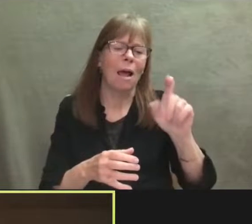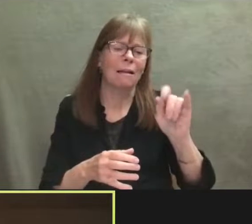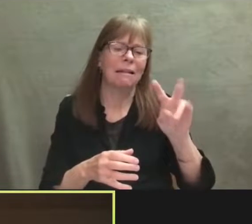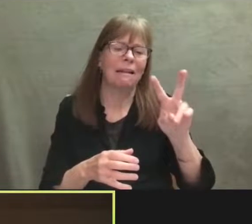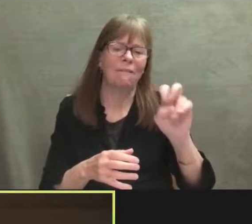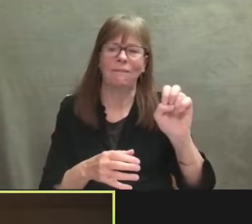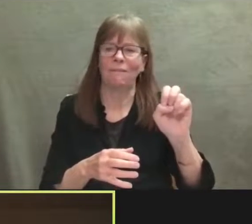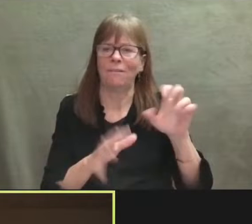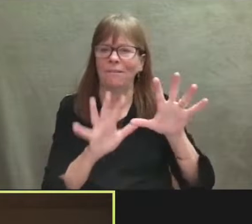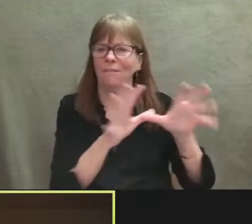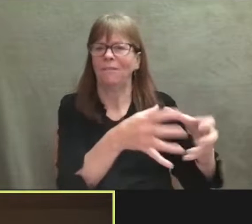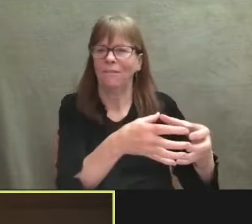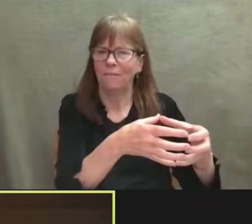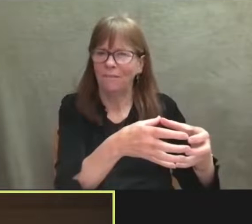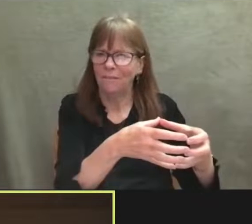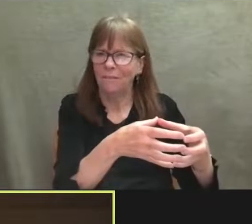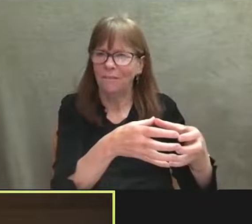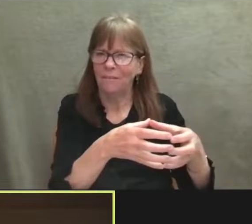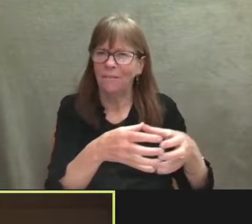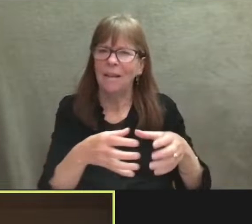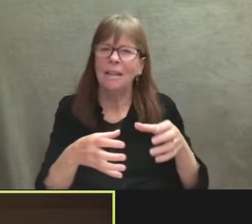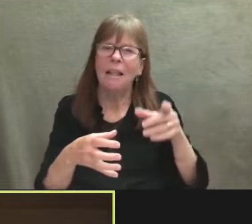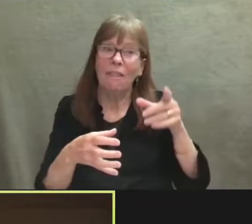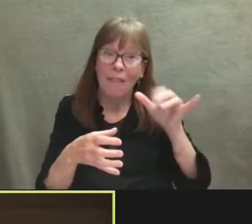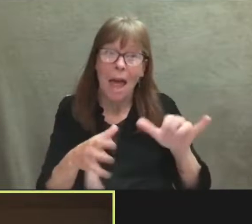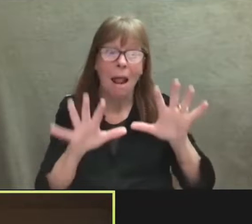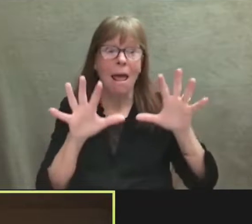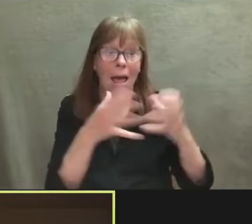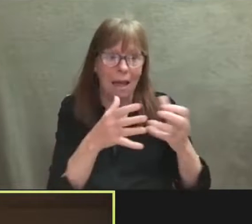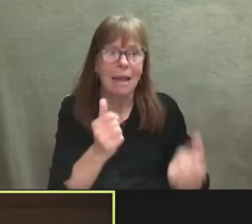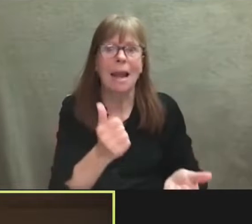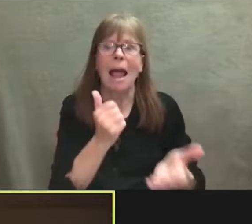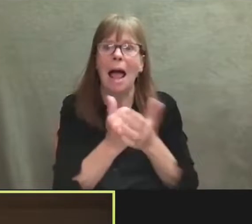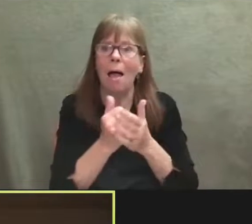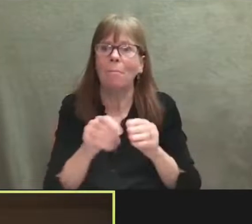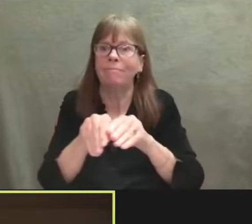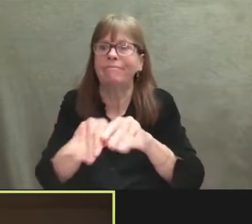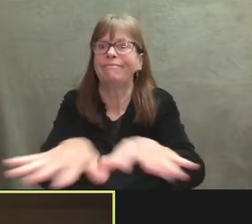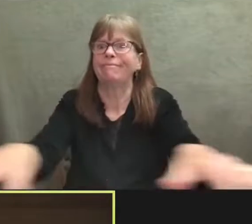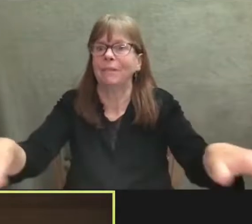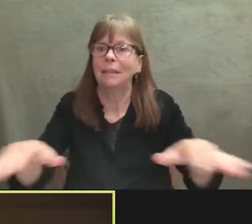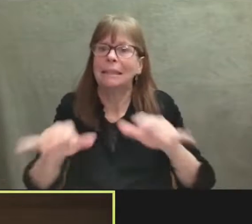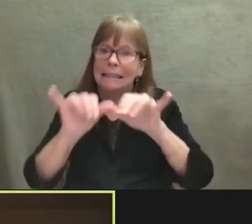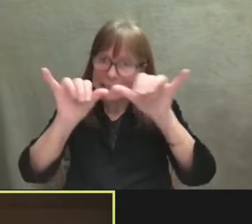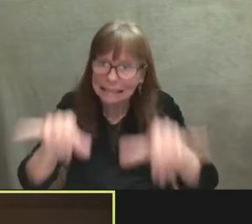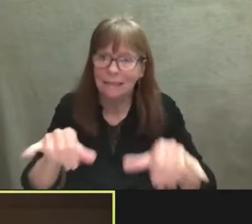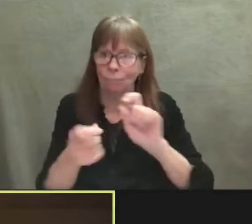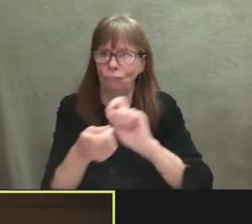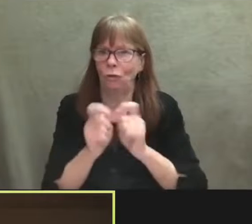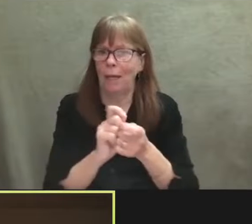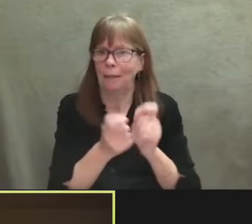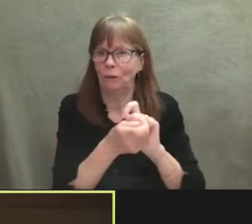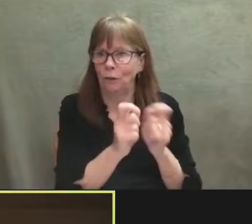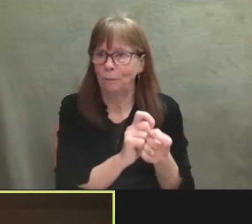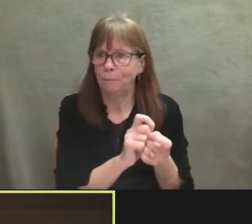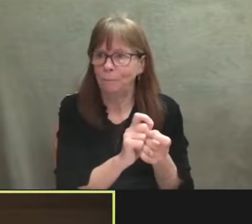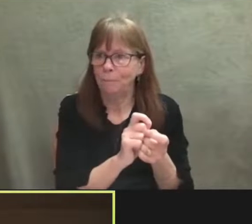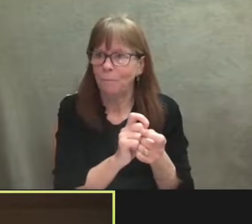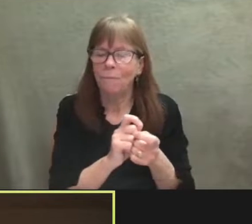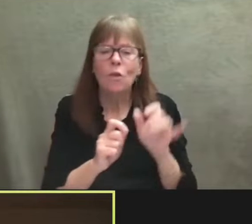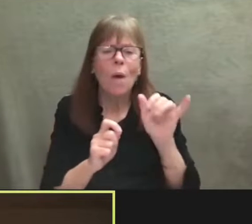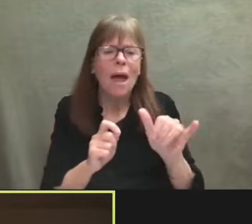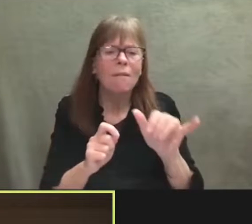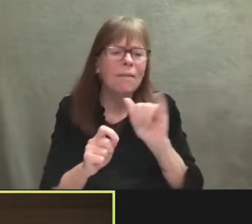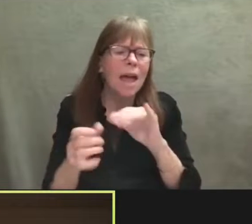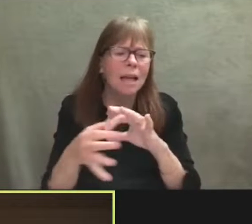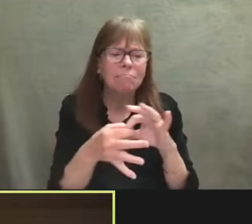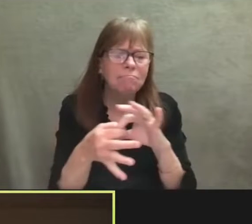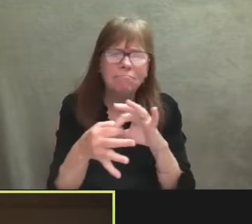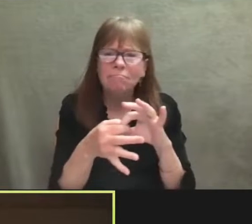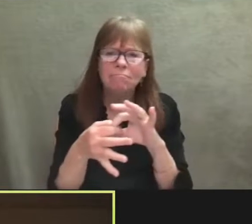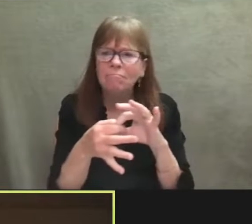and systemic change. You know, and it takes into account the interconnections between colonialism,